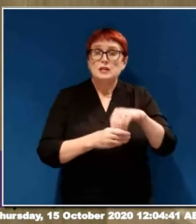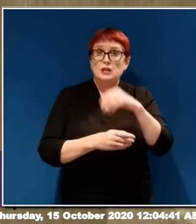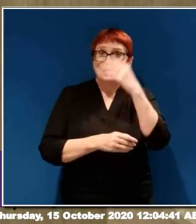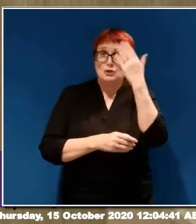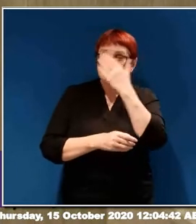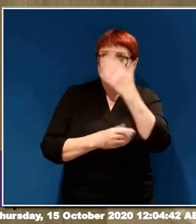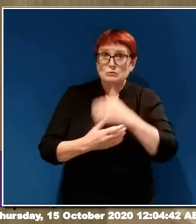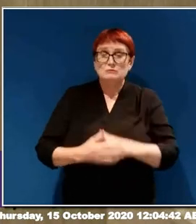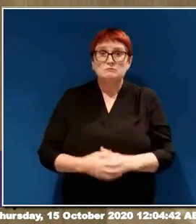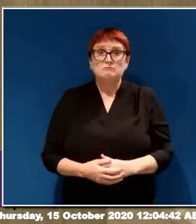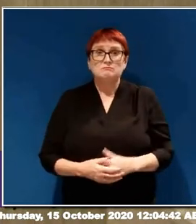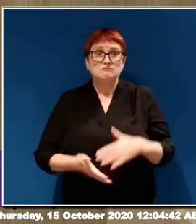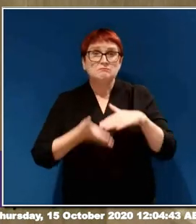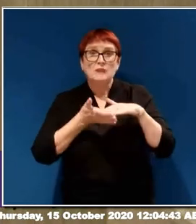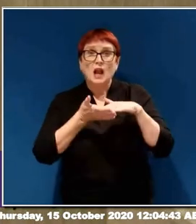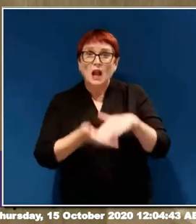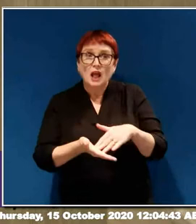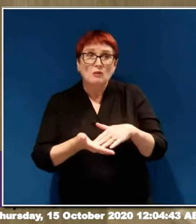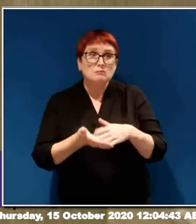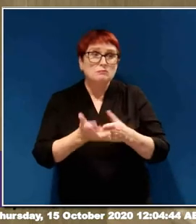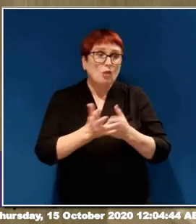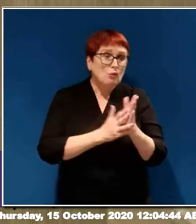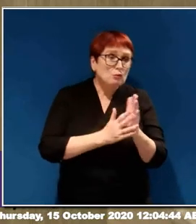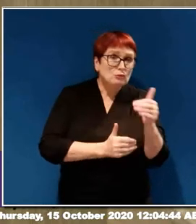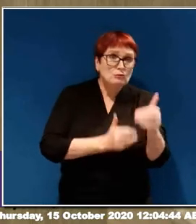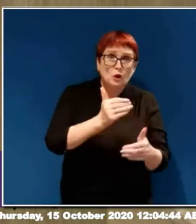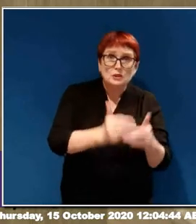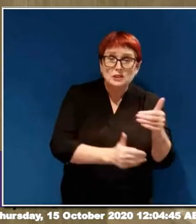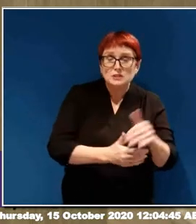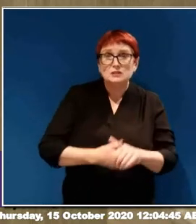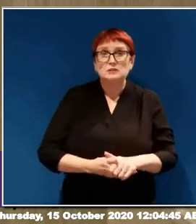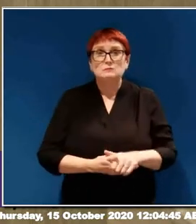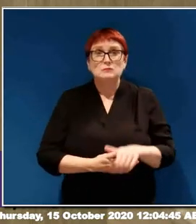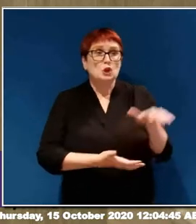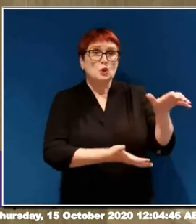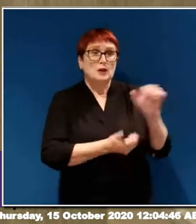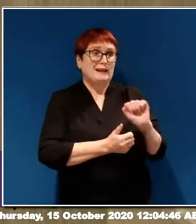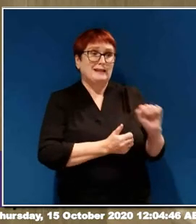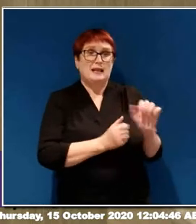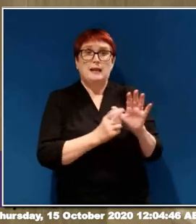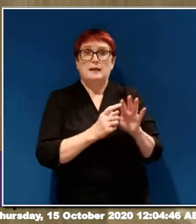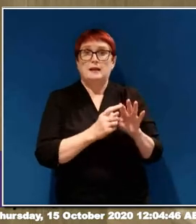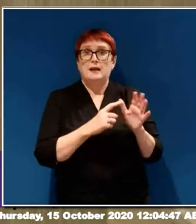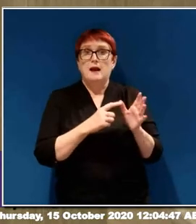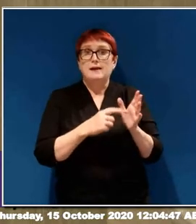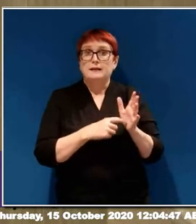process in collecting their data and getting that into Central Office.